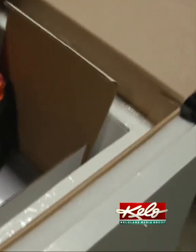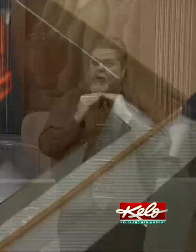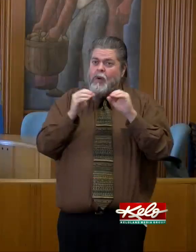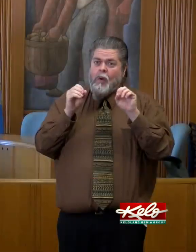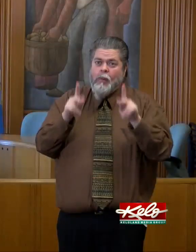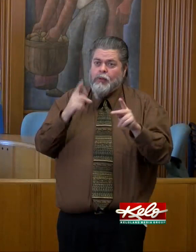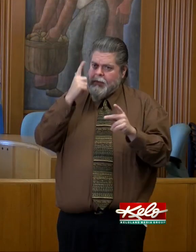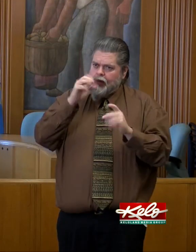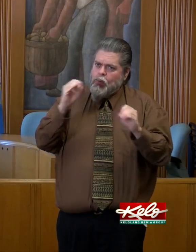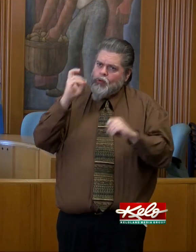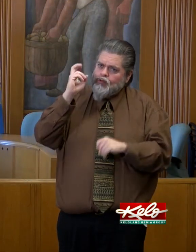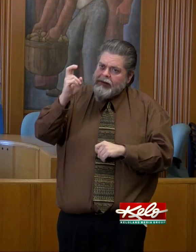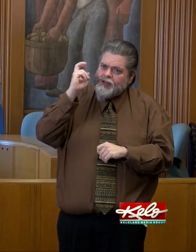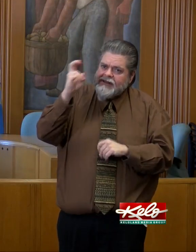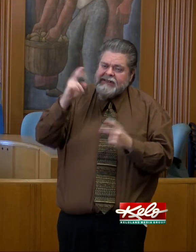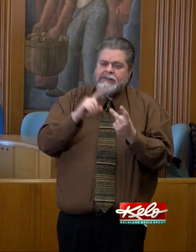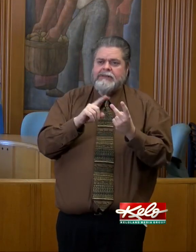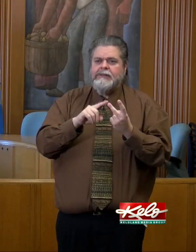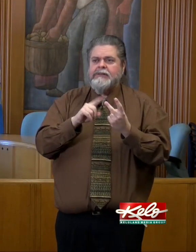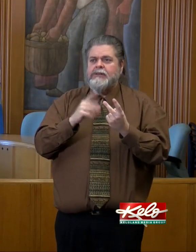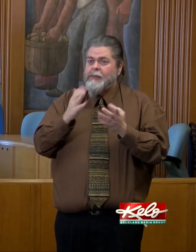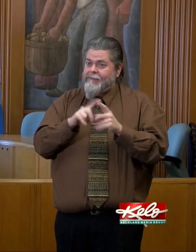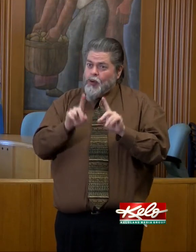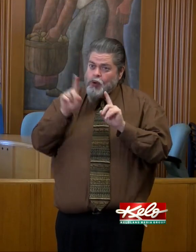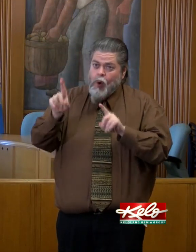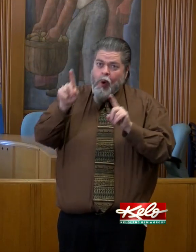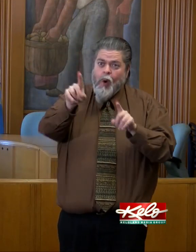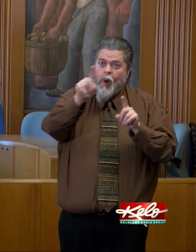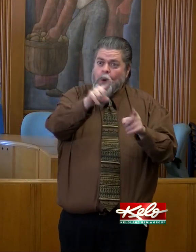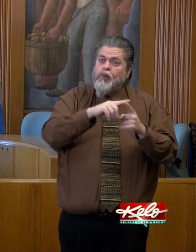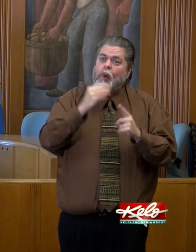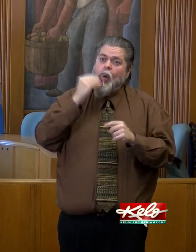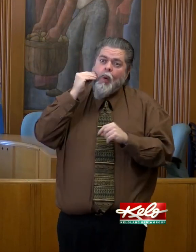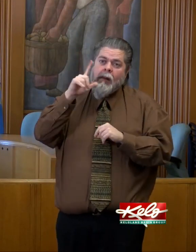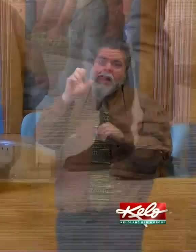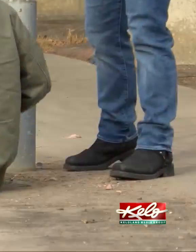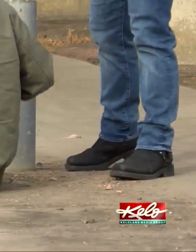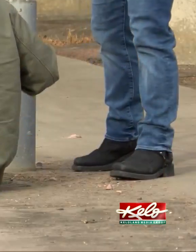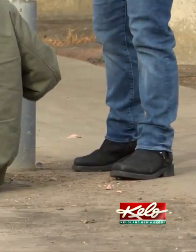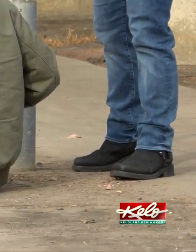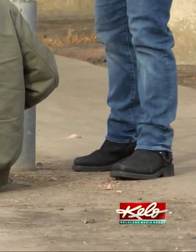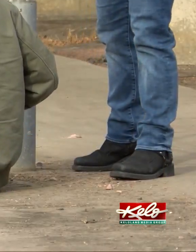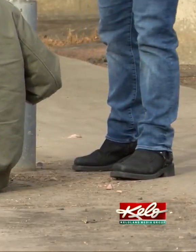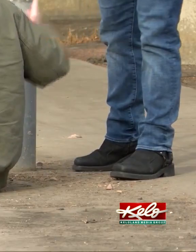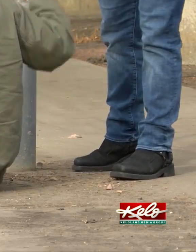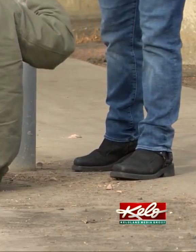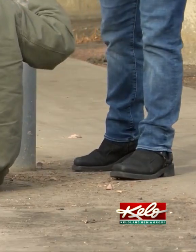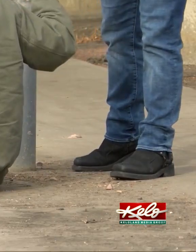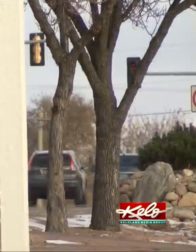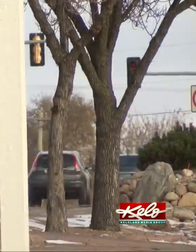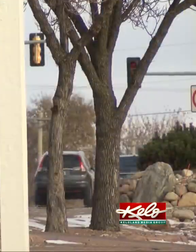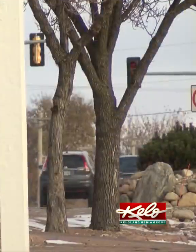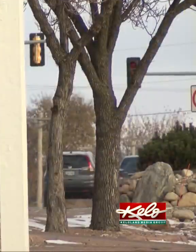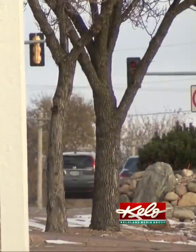"PEOPLE WHO DON'T HAVE TRANSPORTATION HOW ARE THEY GOING TO BE ABLE TO GET THE VACCINE, MAYBE WE HAVE TO GO OUT TO THE HOMELESS, THE HIGH RISK